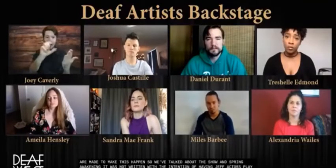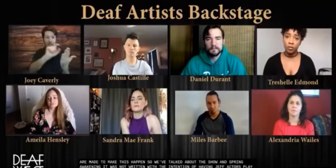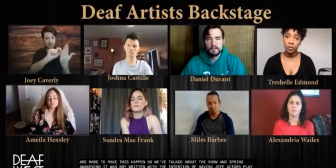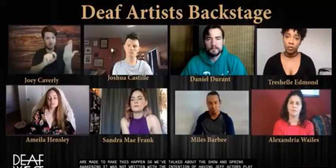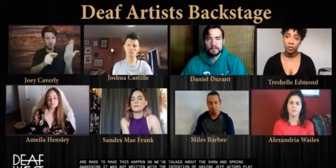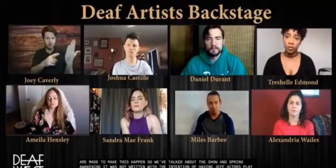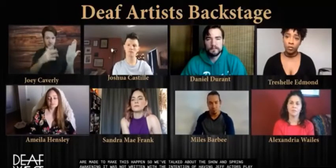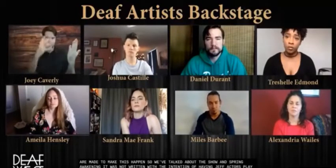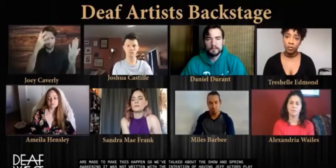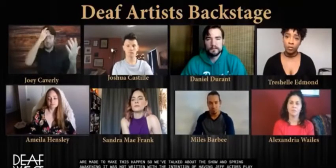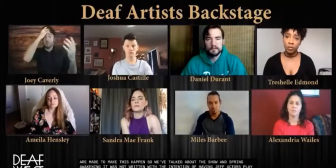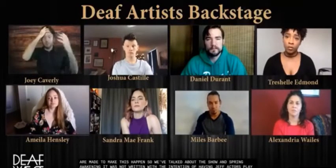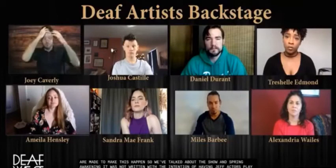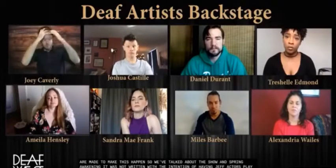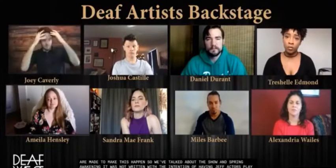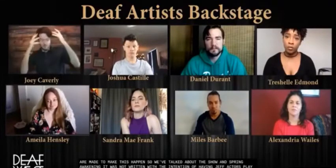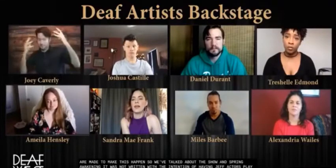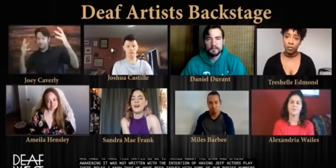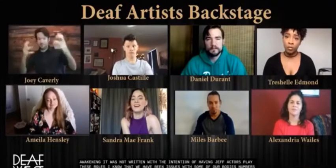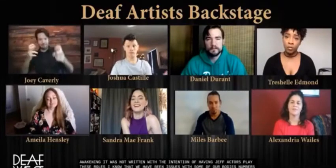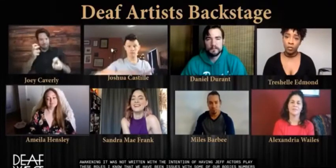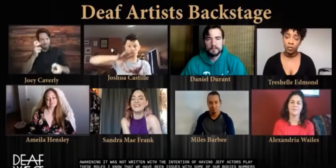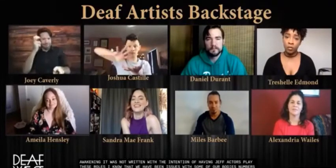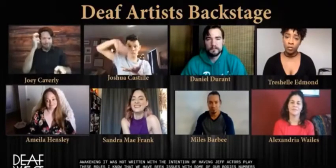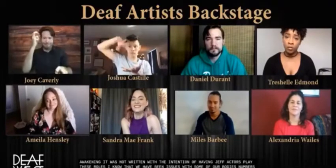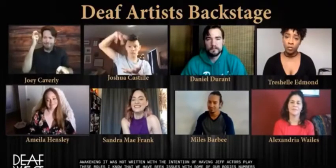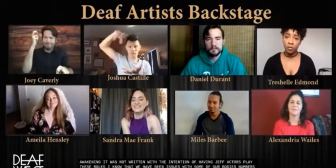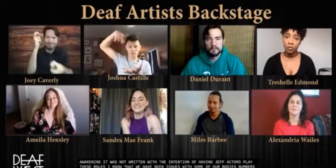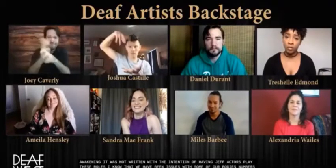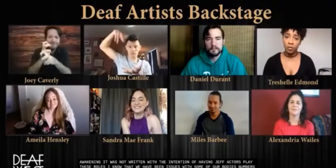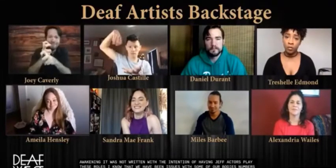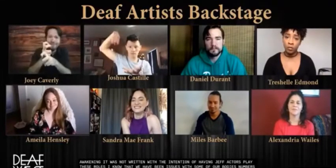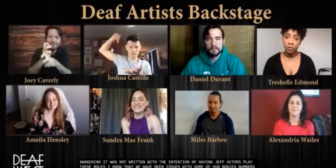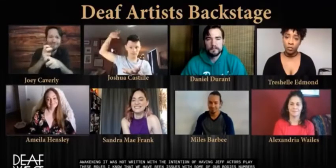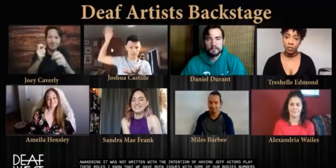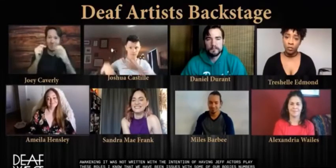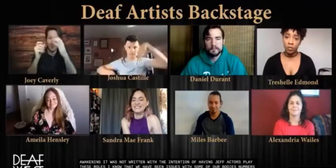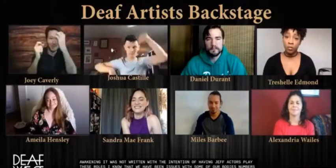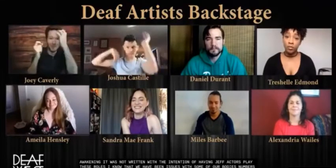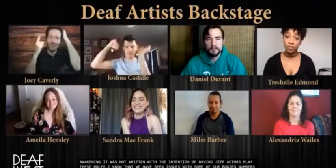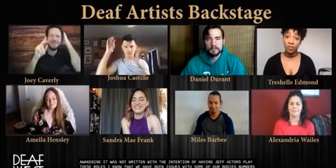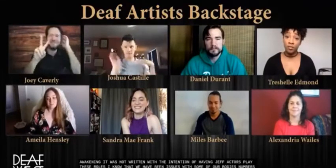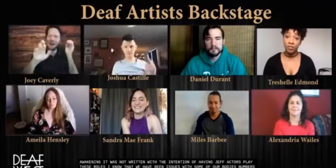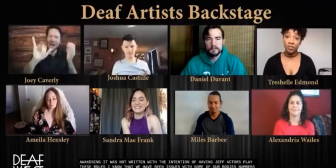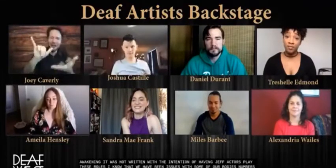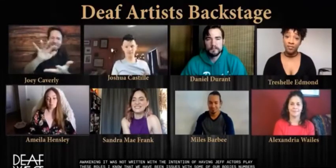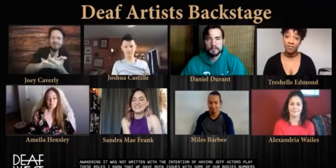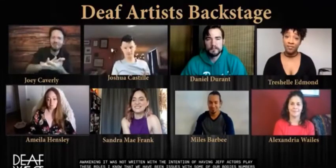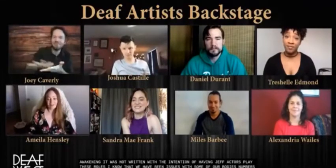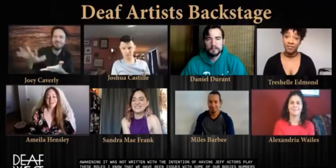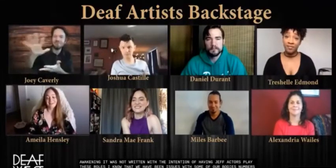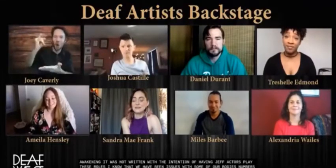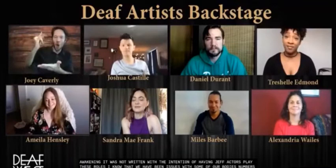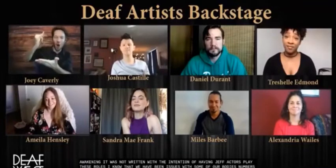On top of that when you're reading the script with the lyrics, Joshua mention how the canons are hard to follow.